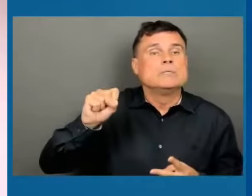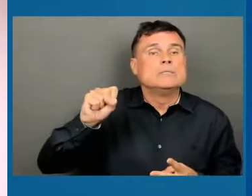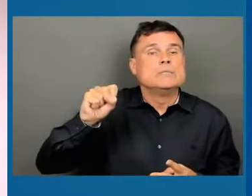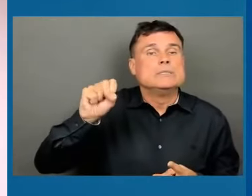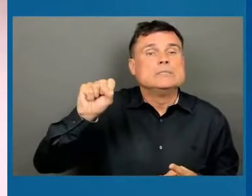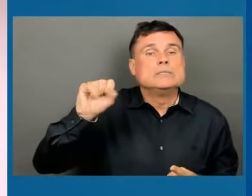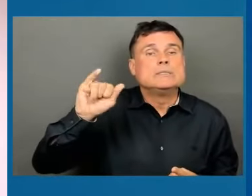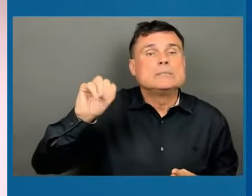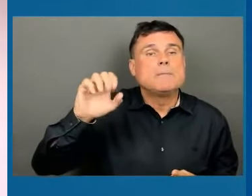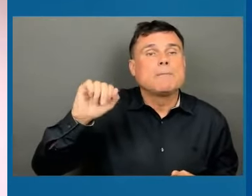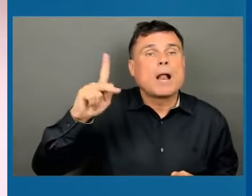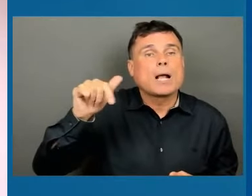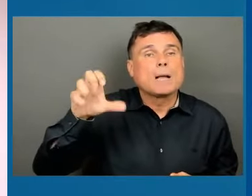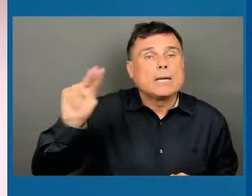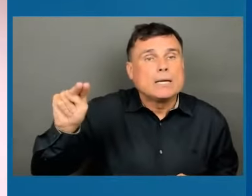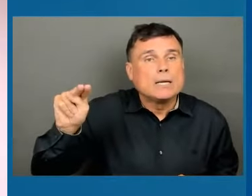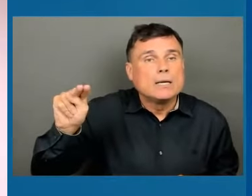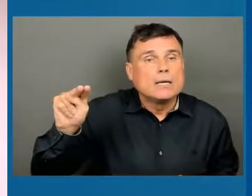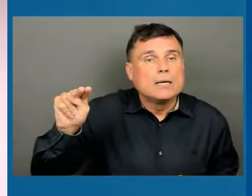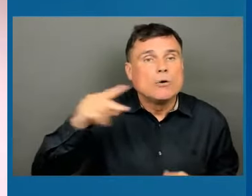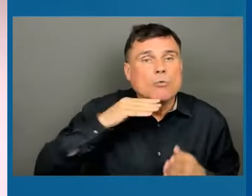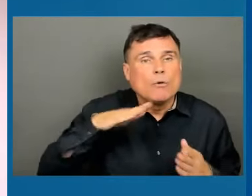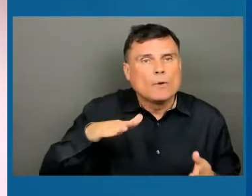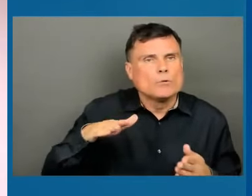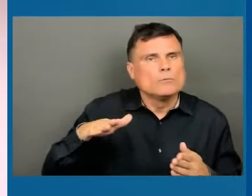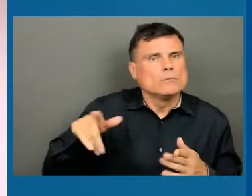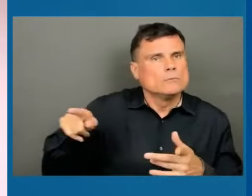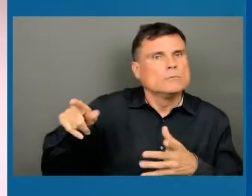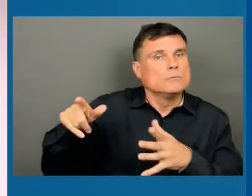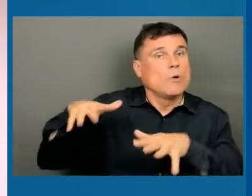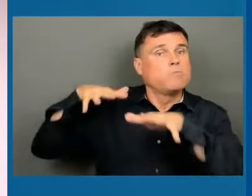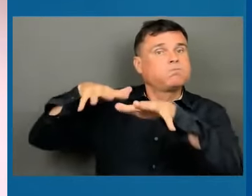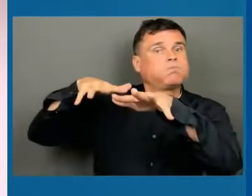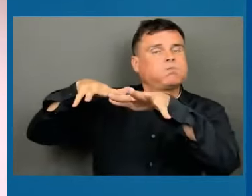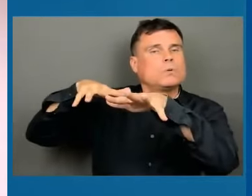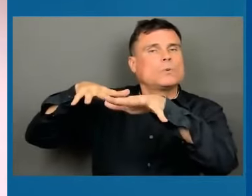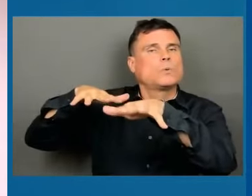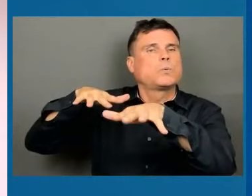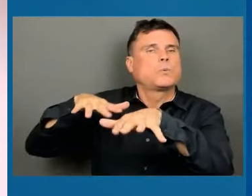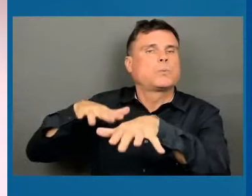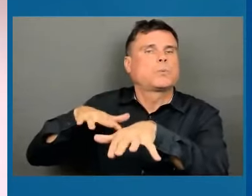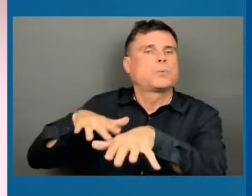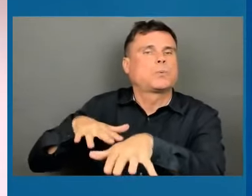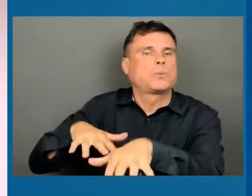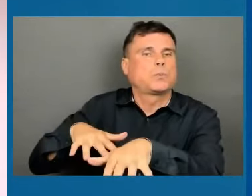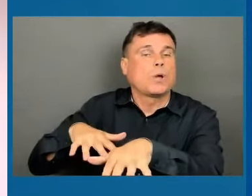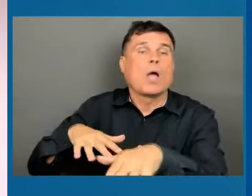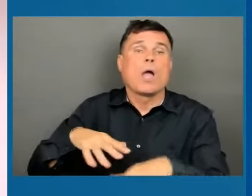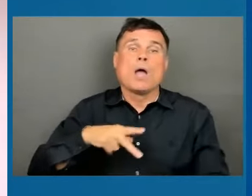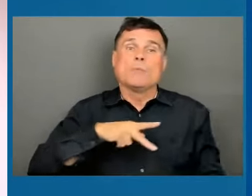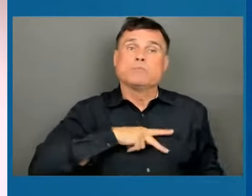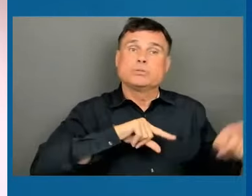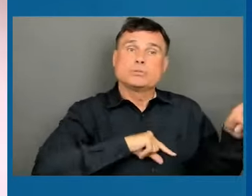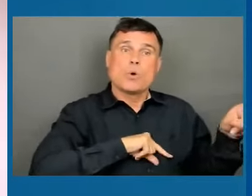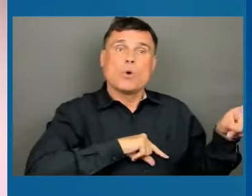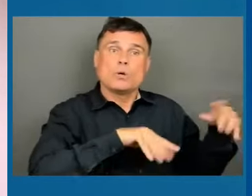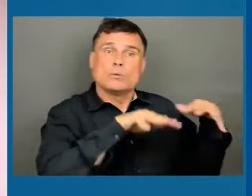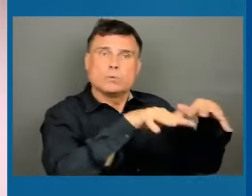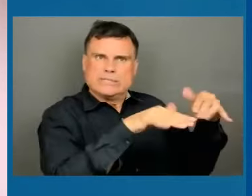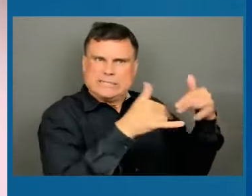anticipate probably another week before we get into the critical window that will come through